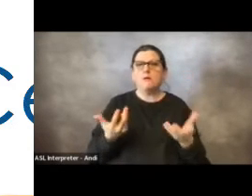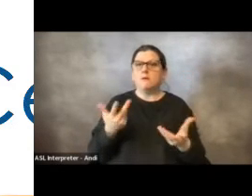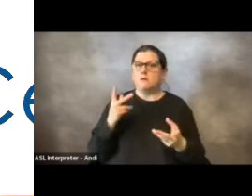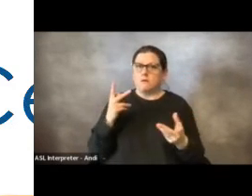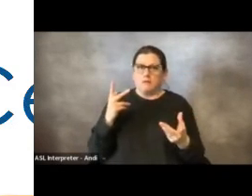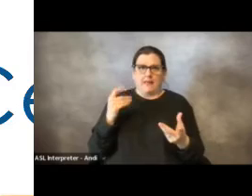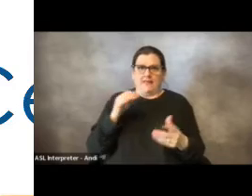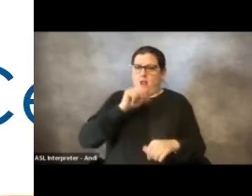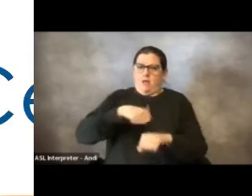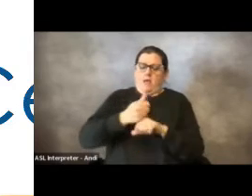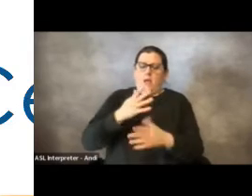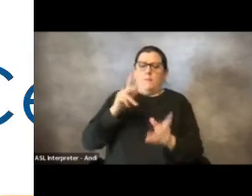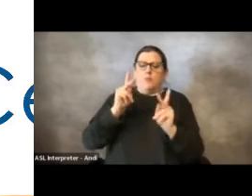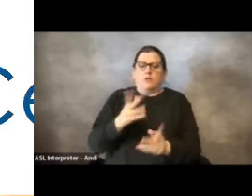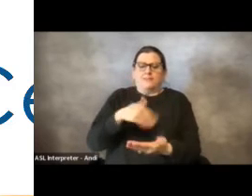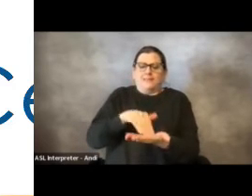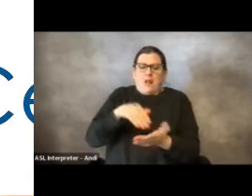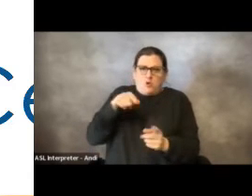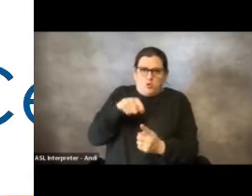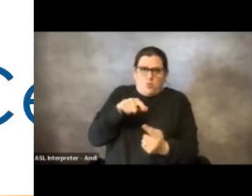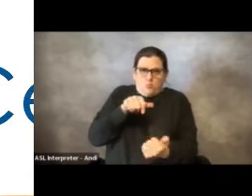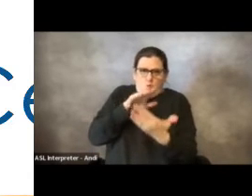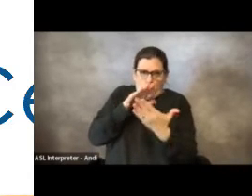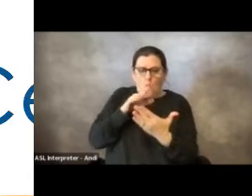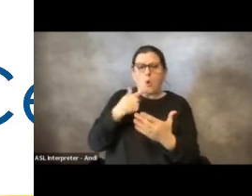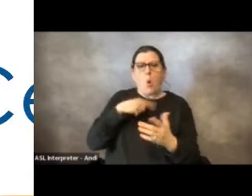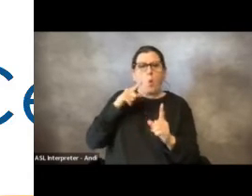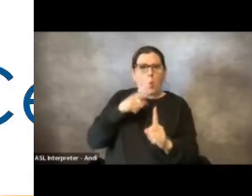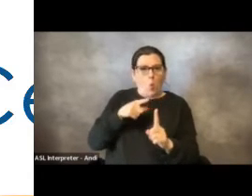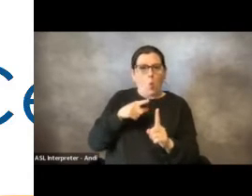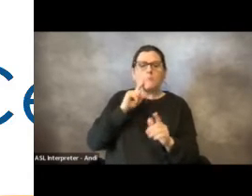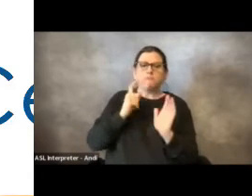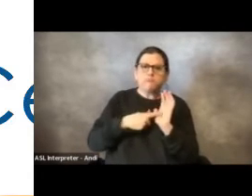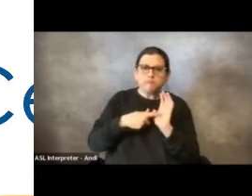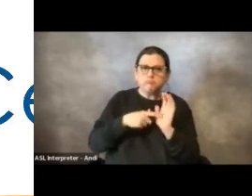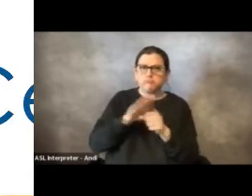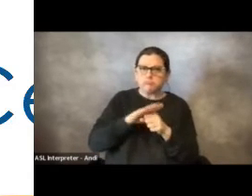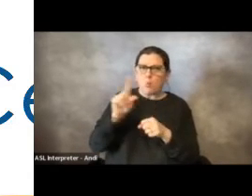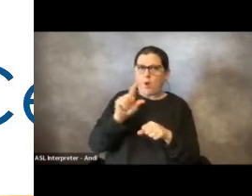person centered approach. So our hook with the LINK Center is to identify areas where we can make improvements and federal